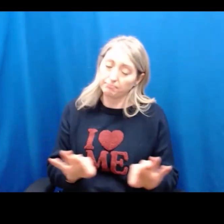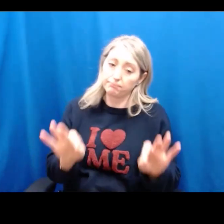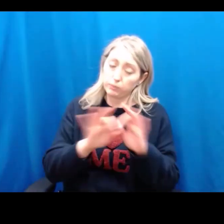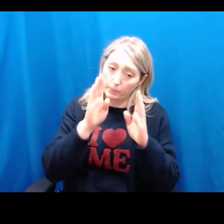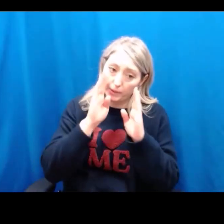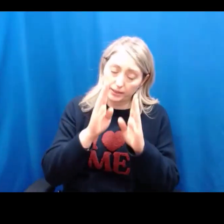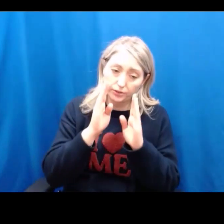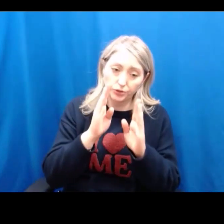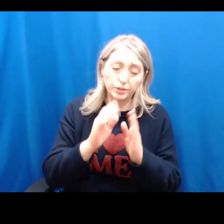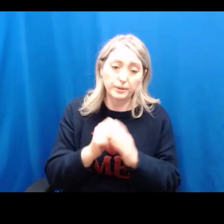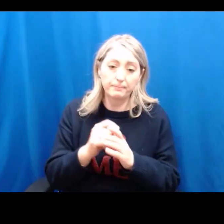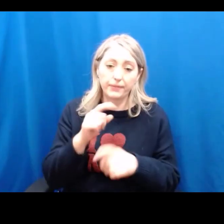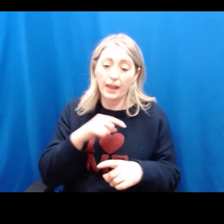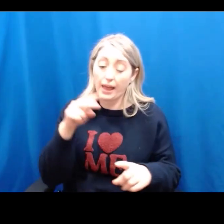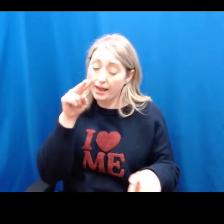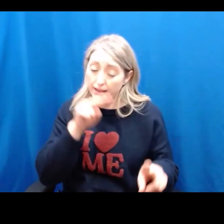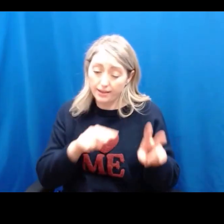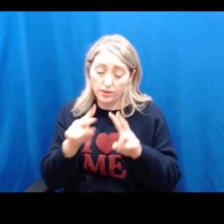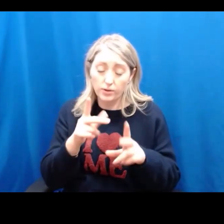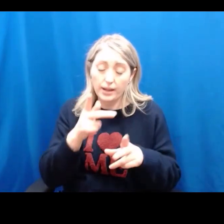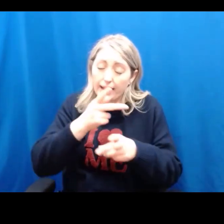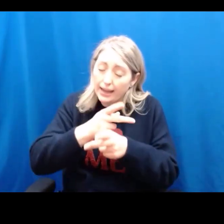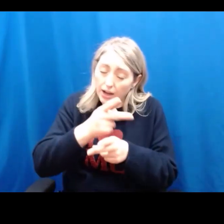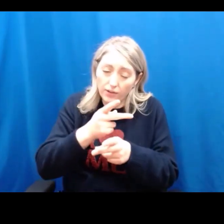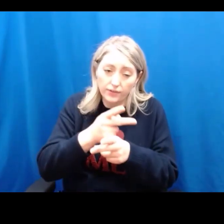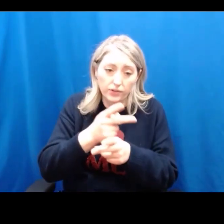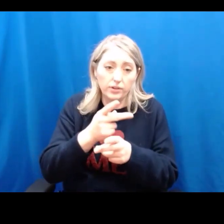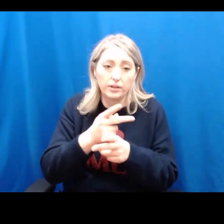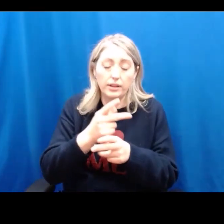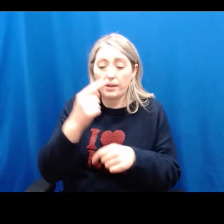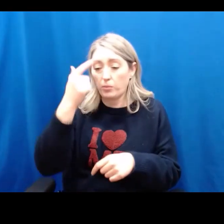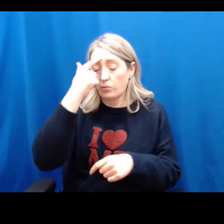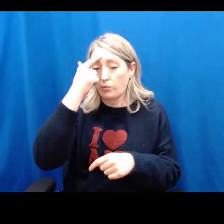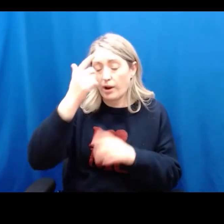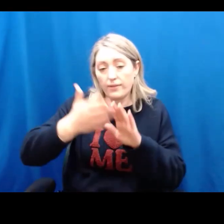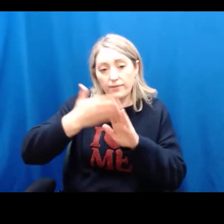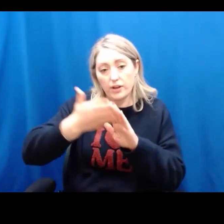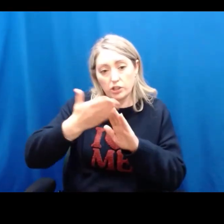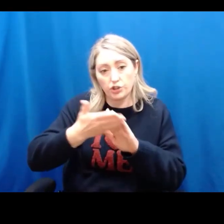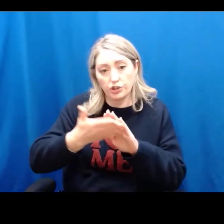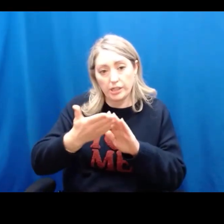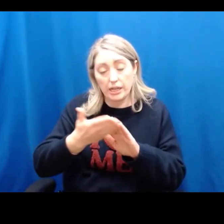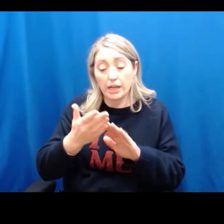look very carefully at executive functioning, although they both have executive functioning challenges. I look at where